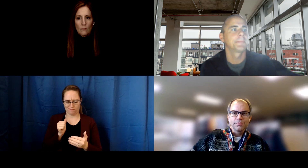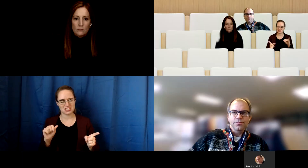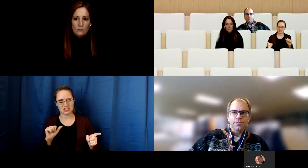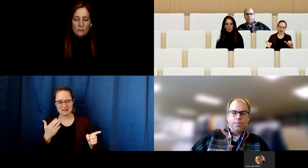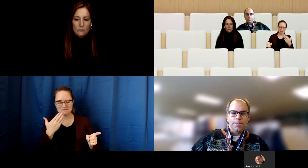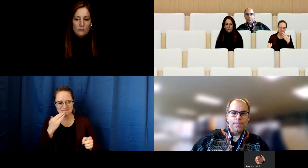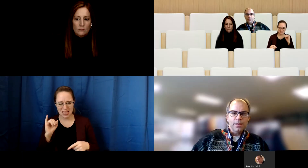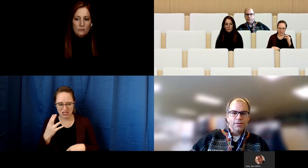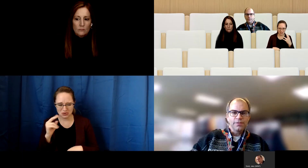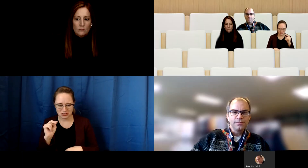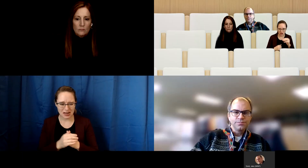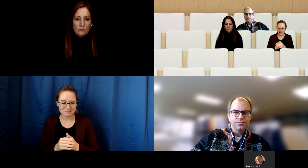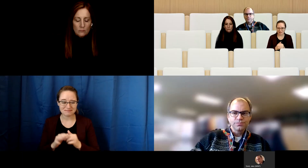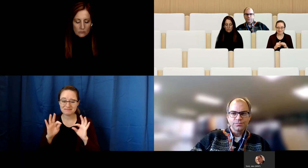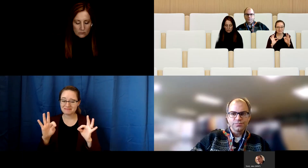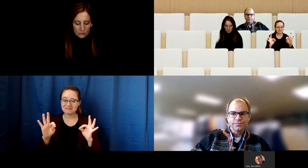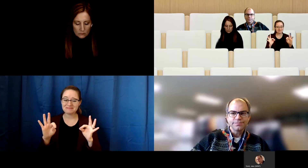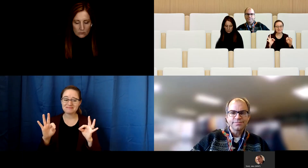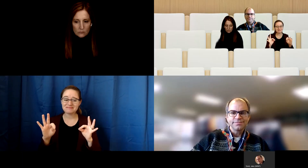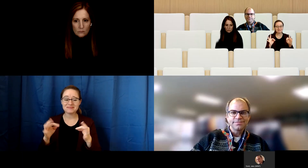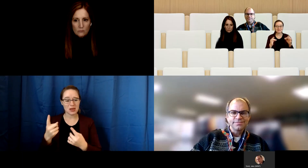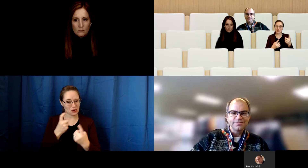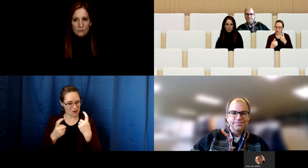[Jay] Okay. That's all we have for questions today.